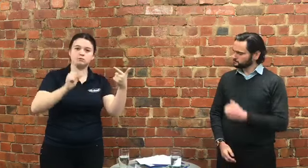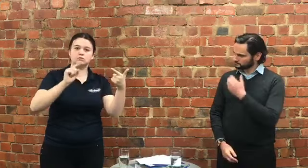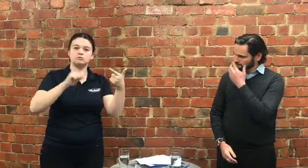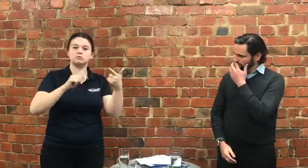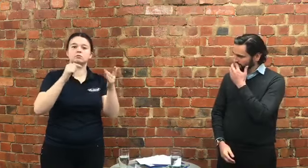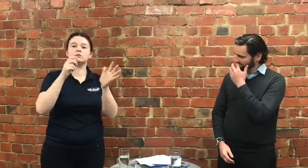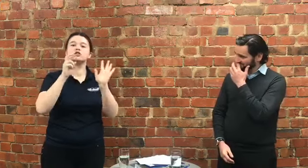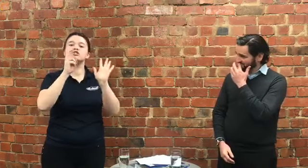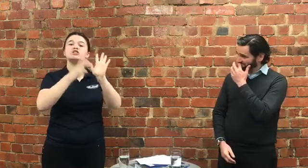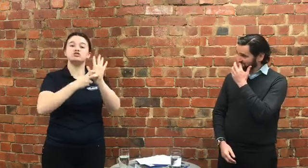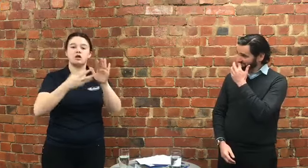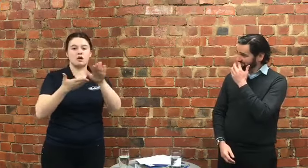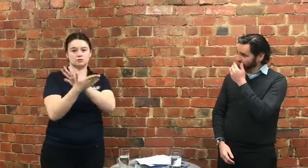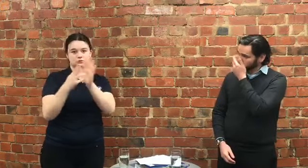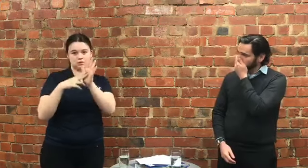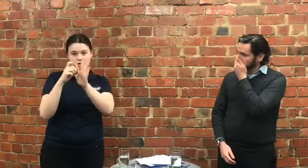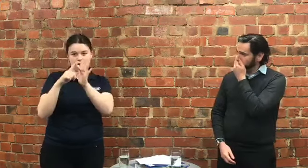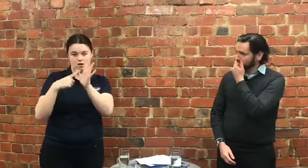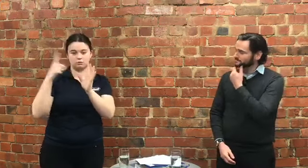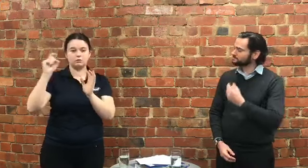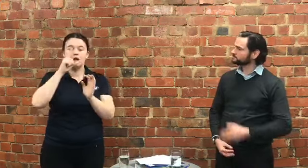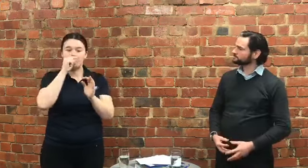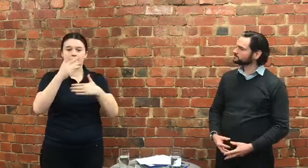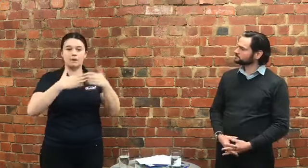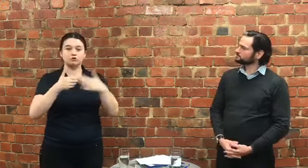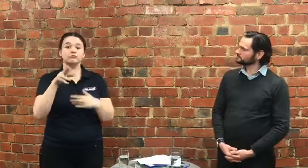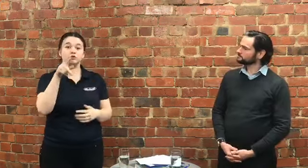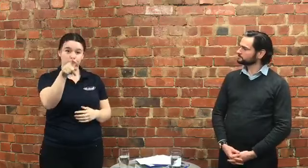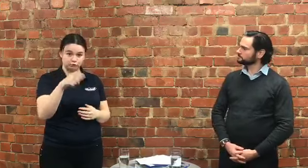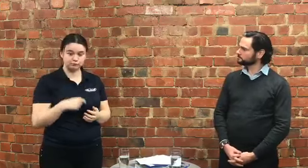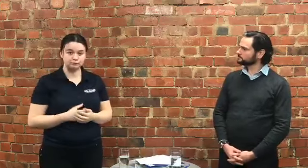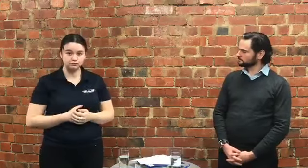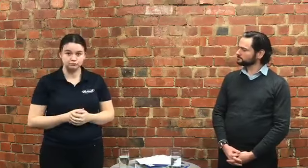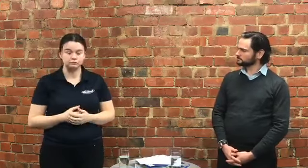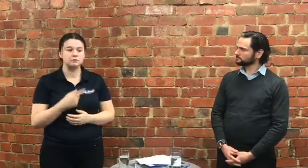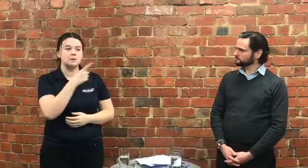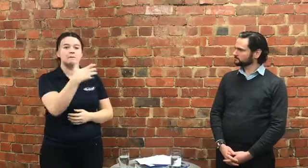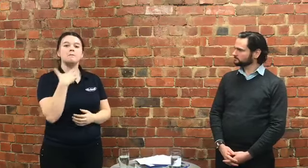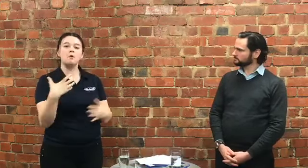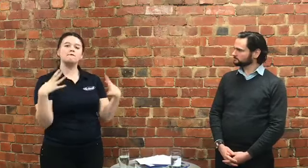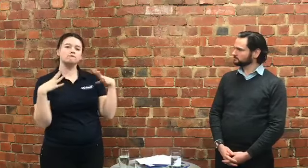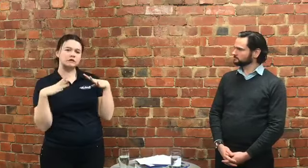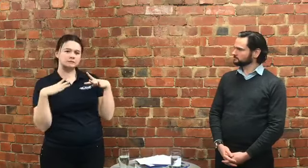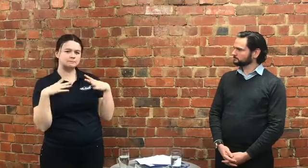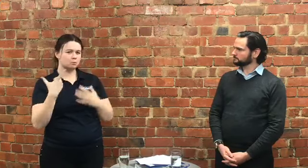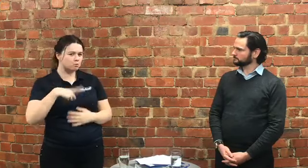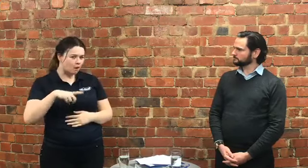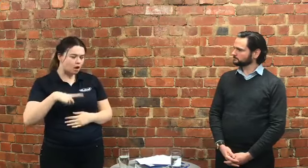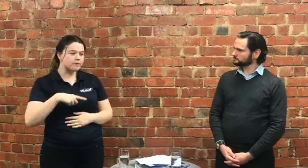You'll be given a list of those organisations that are registered under the NDIA,